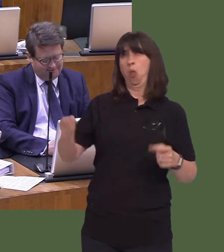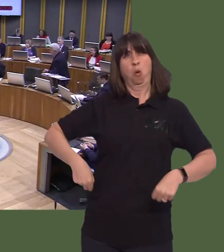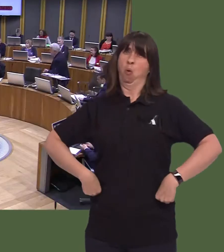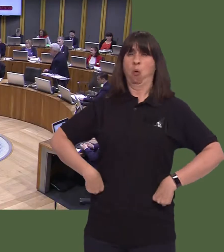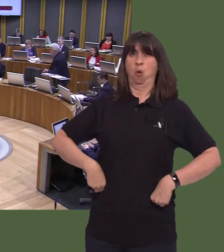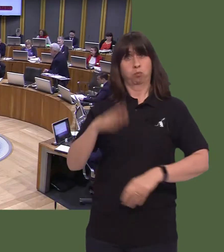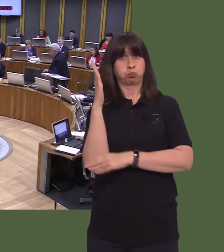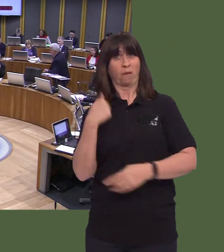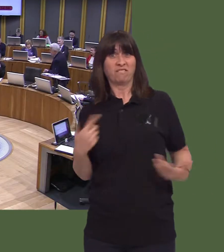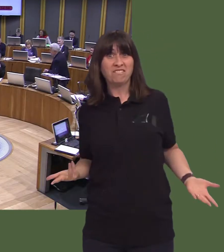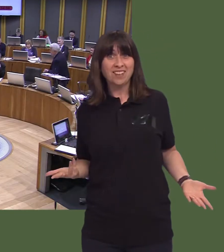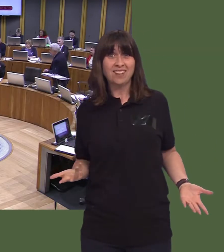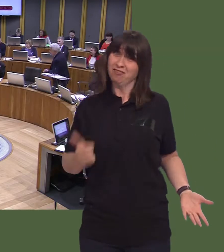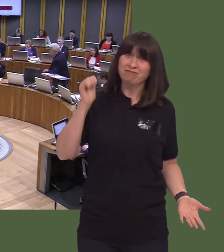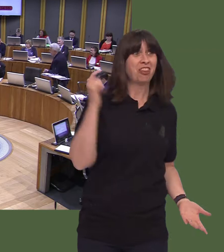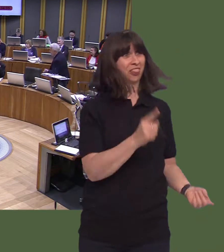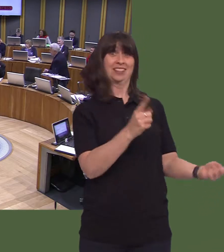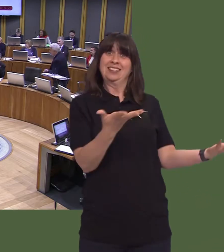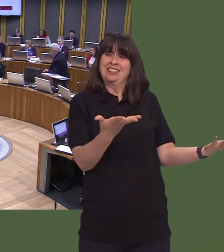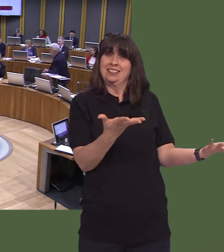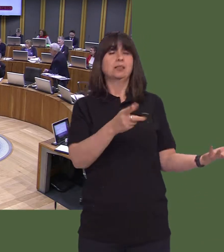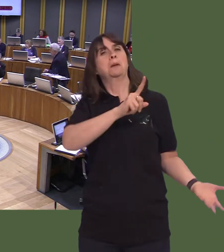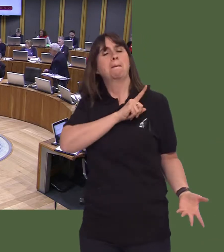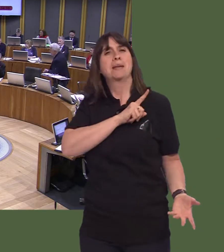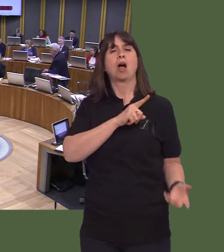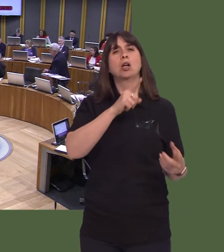the point that I'm trying to make here, that, because they control the education system,